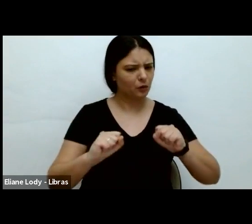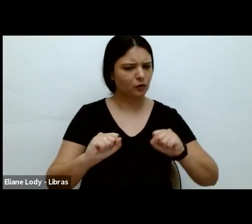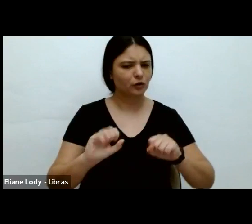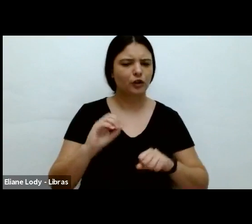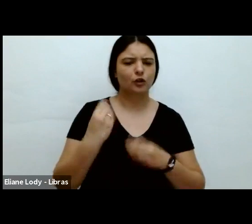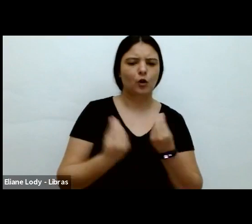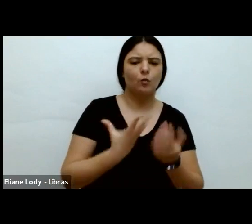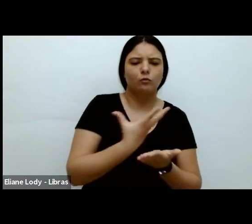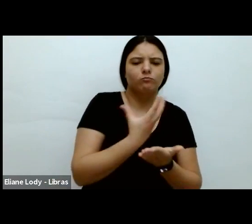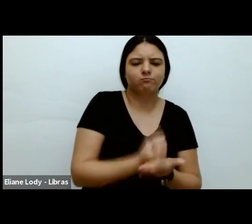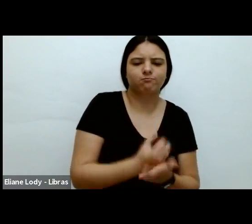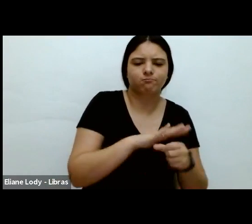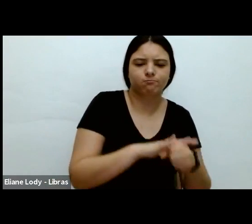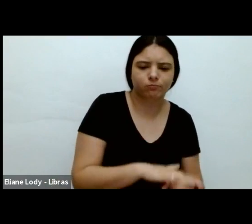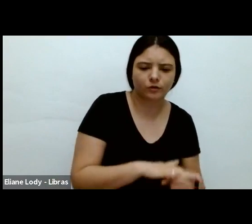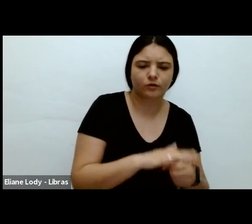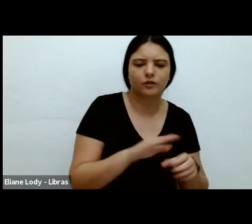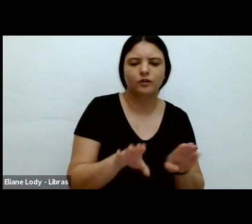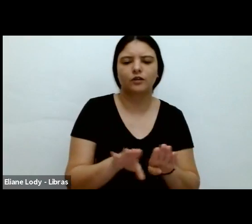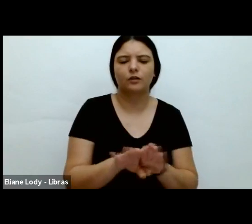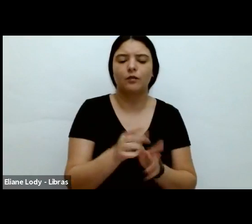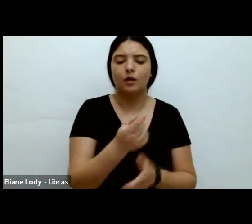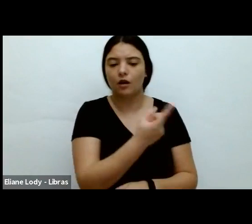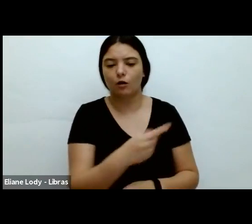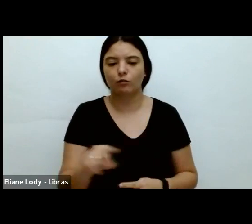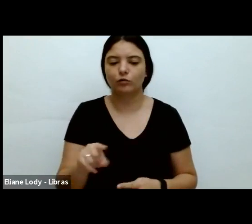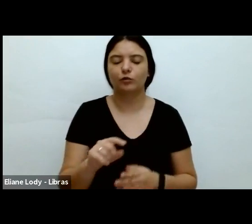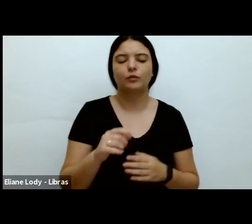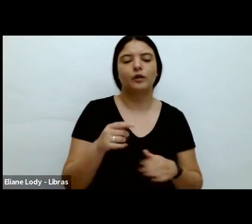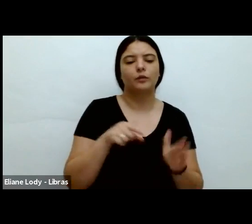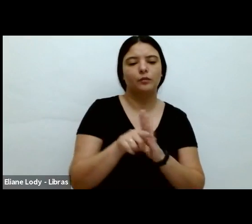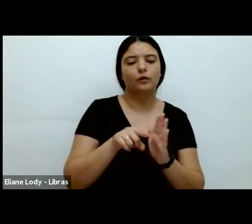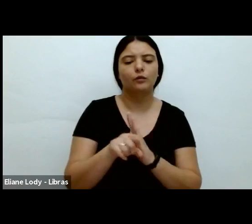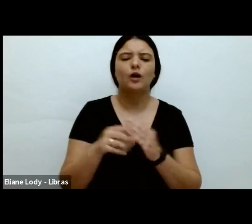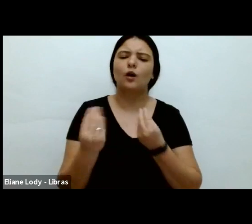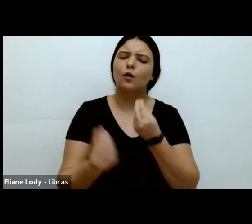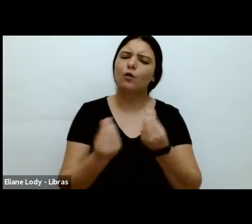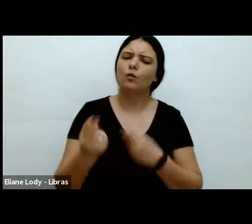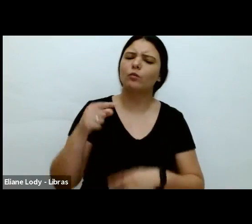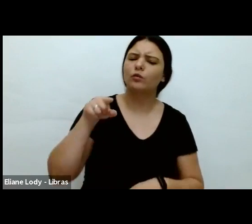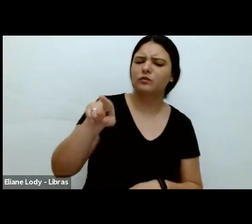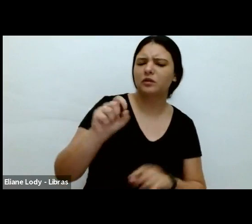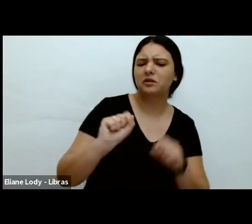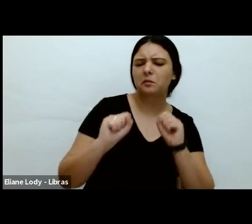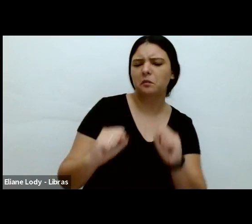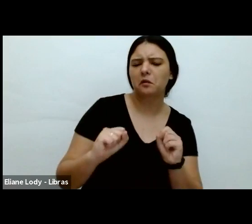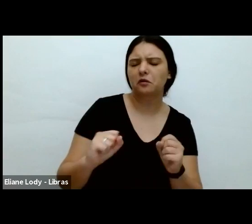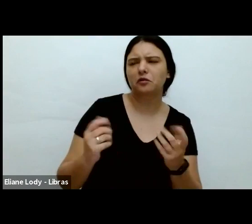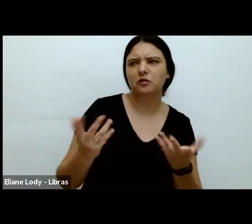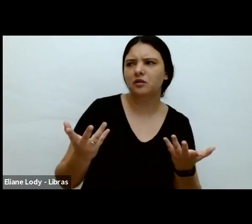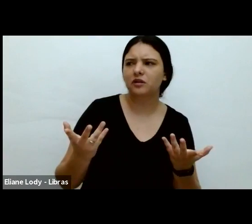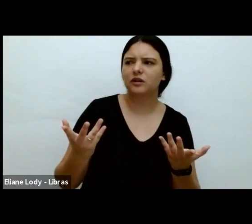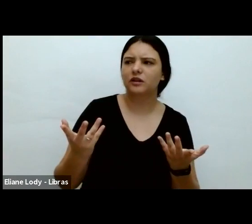And the last one. I mean I mean, from this interview I mean, from this intertwined questions is how you could questions is how you could.